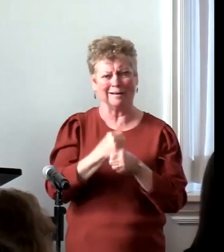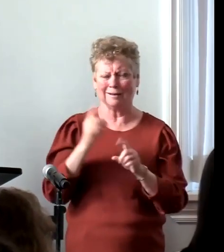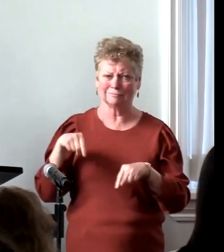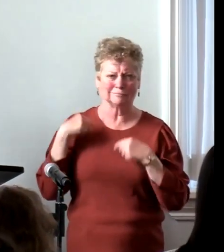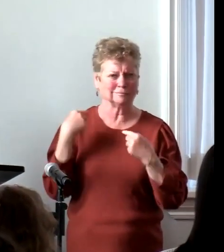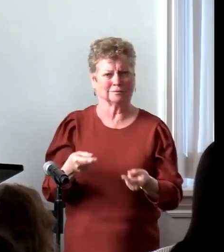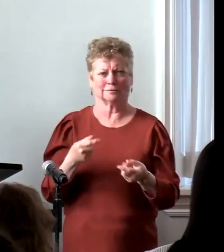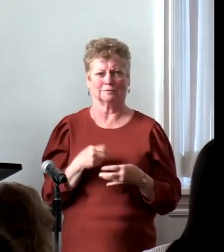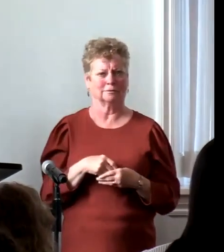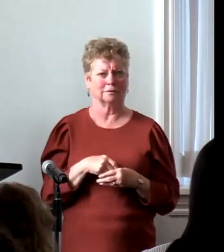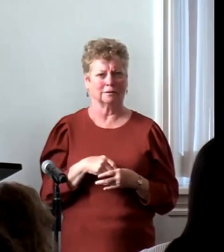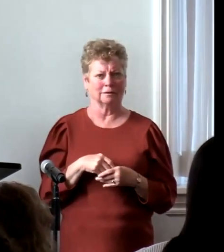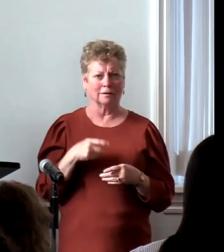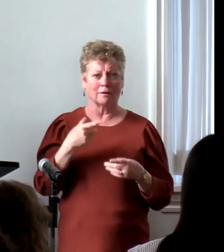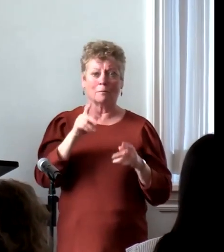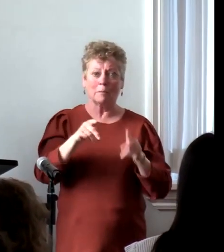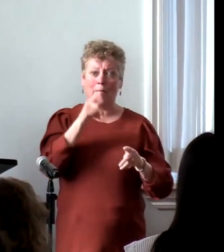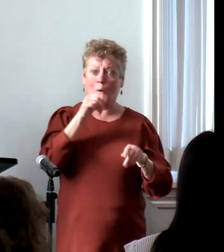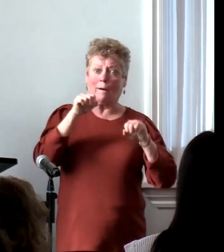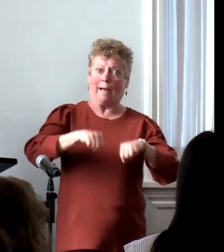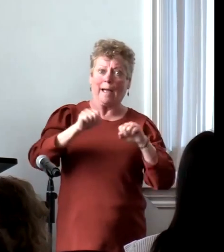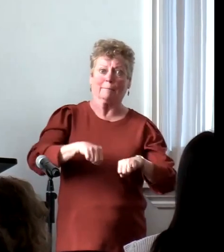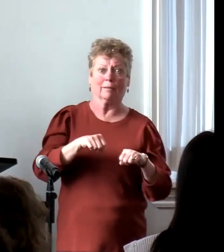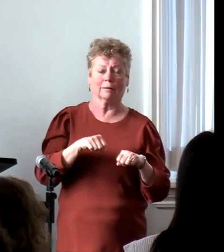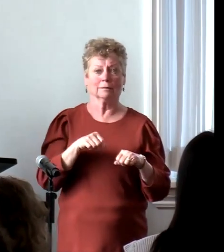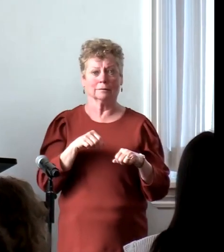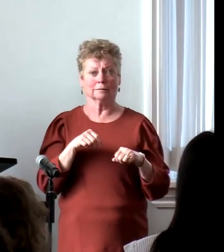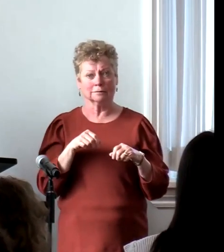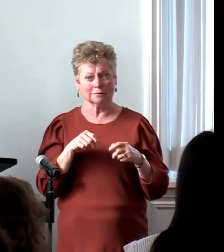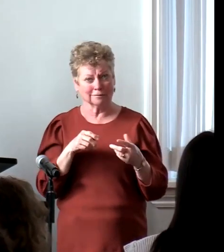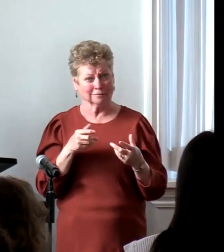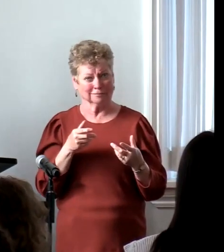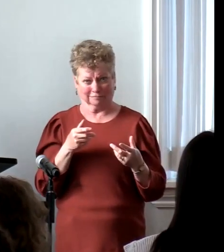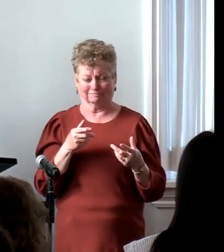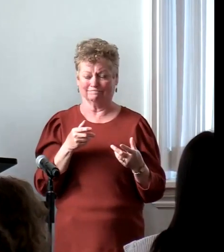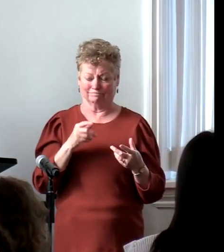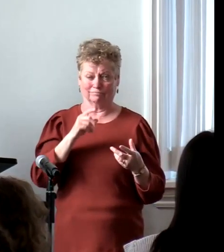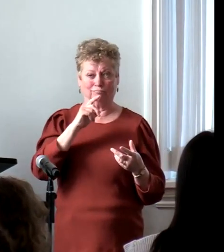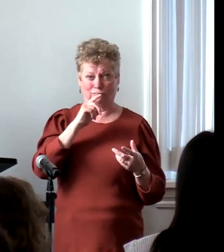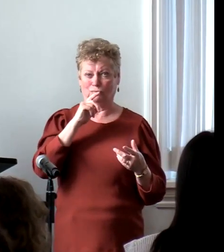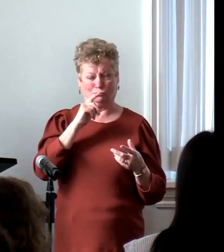Ableism as we know has been -- is profoundly in our community.